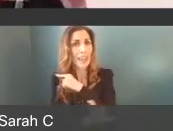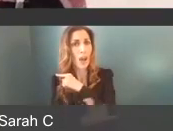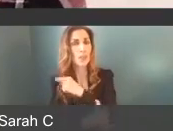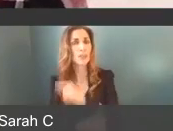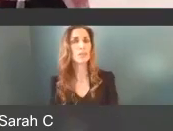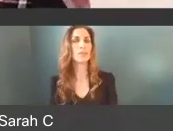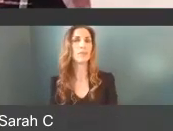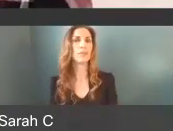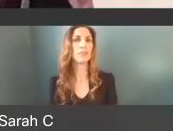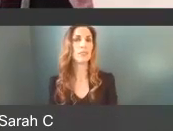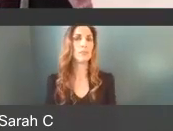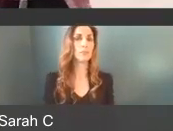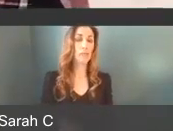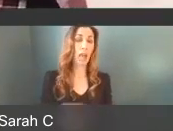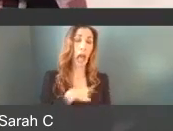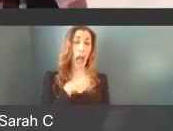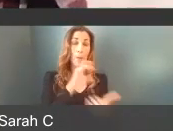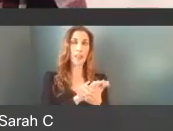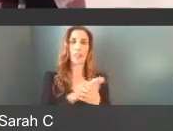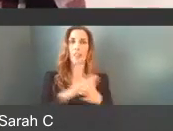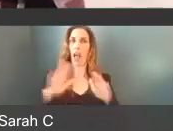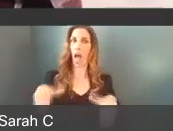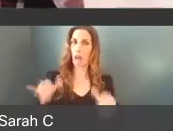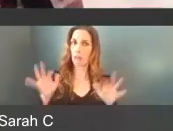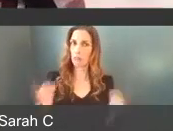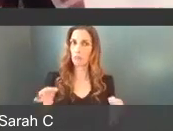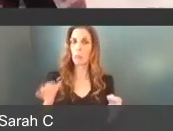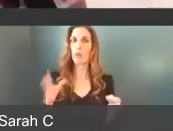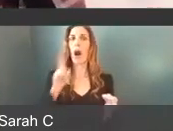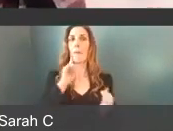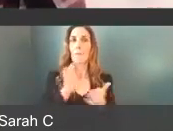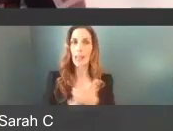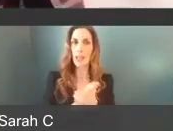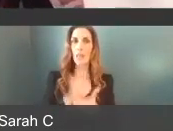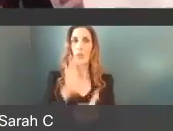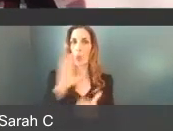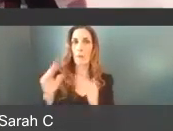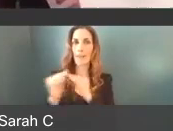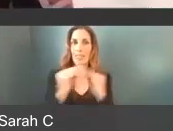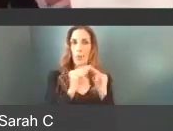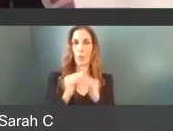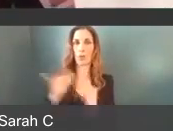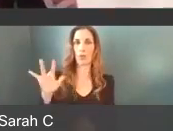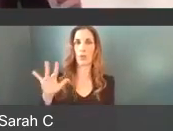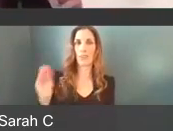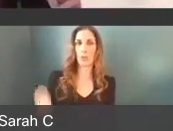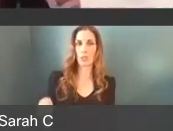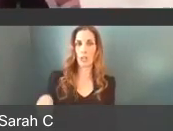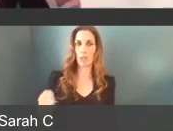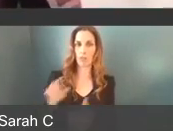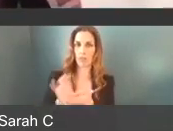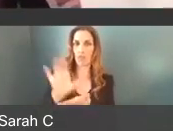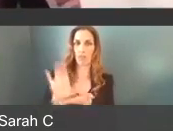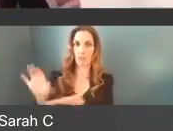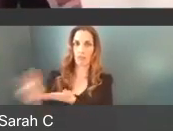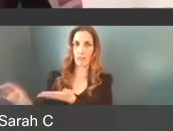that this is finalized but I believe it will be split equally across the four counties. [Reporter] Okay and...